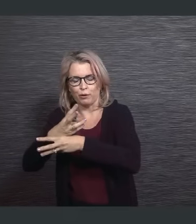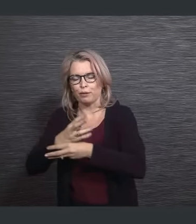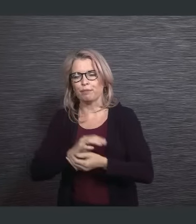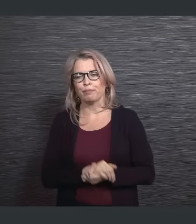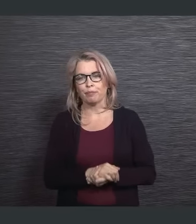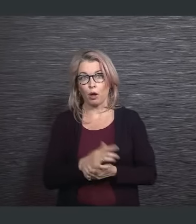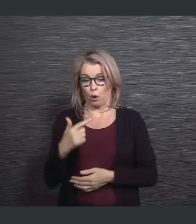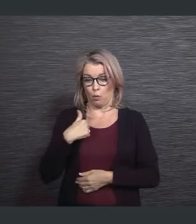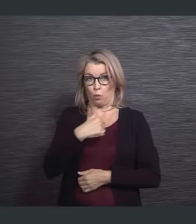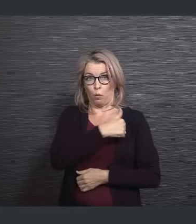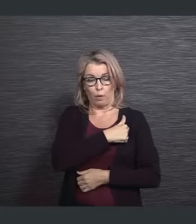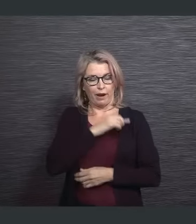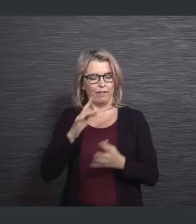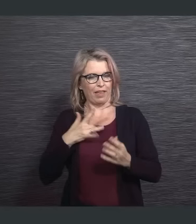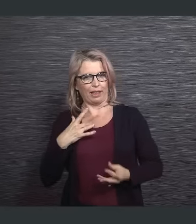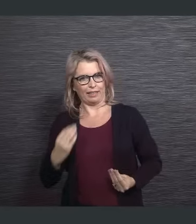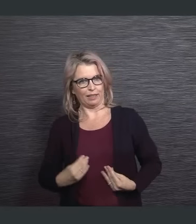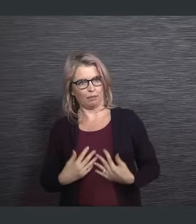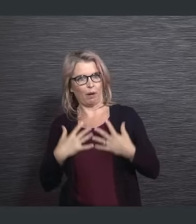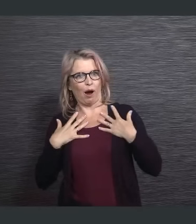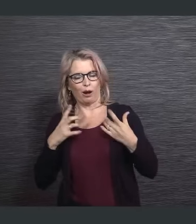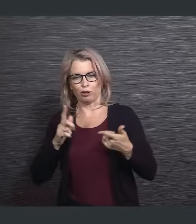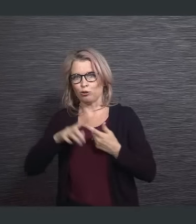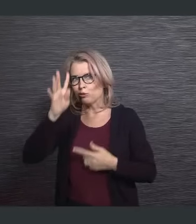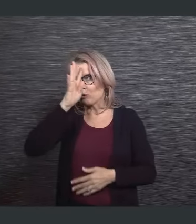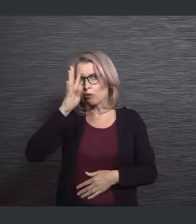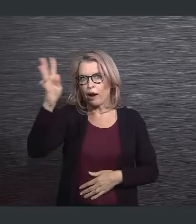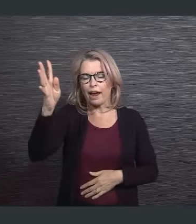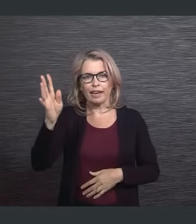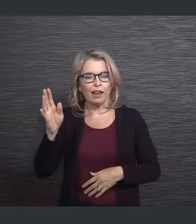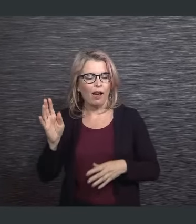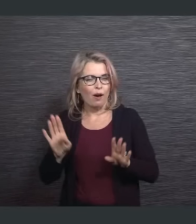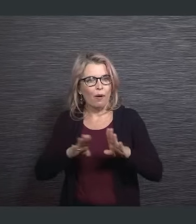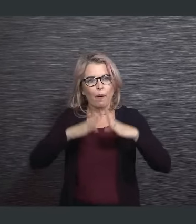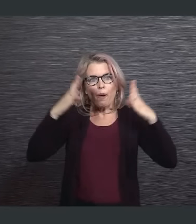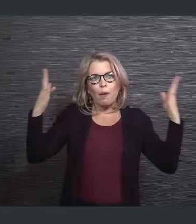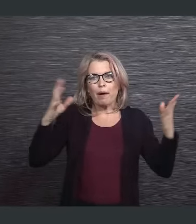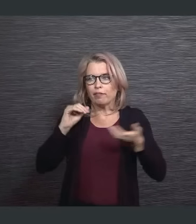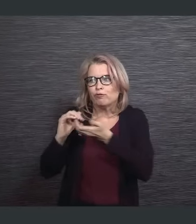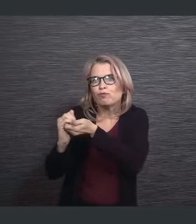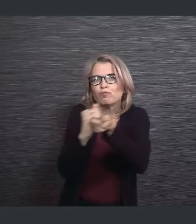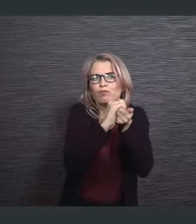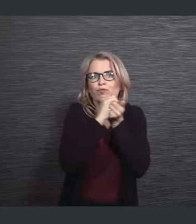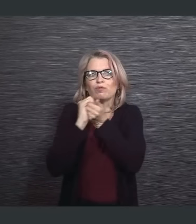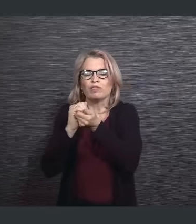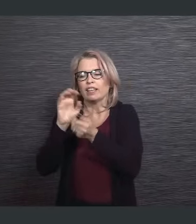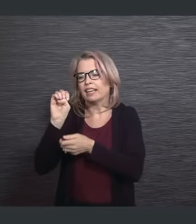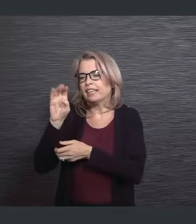We aspire to create an open and collaborative ecosystem.